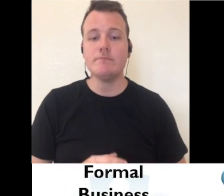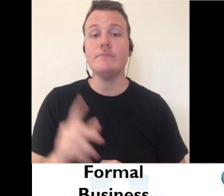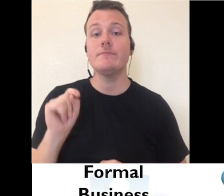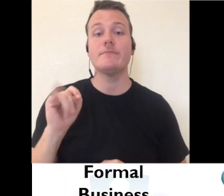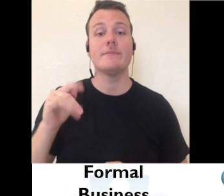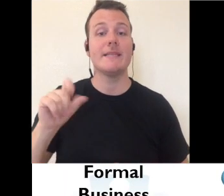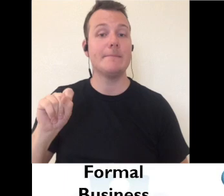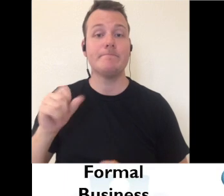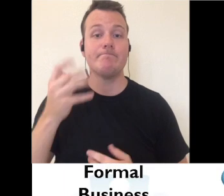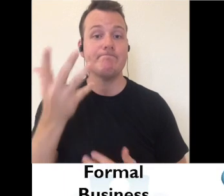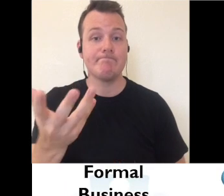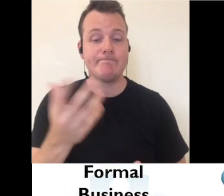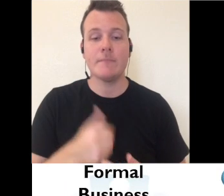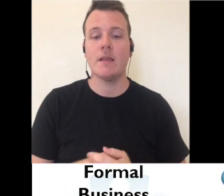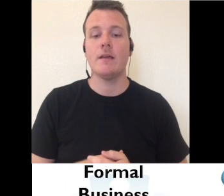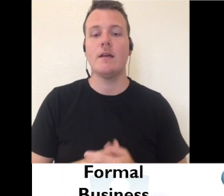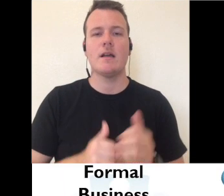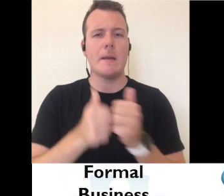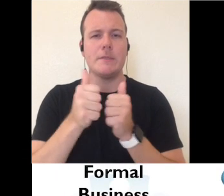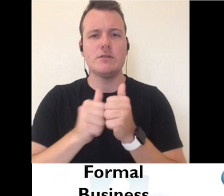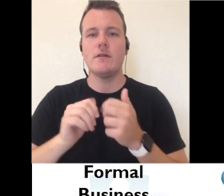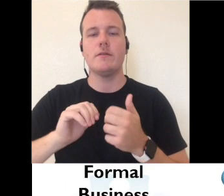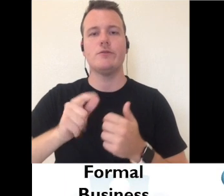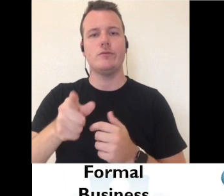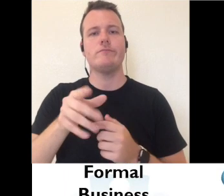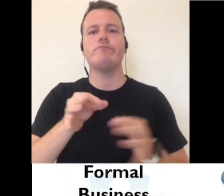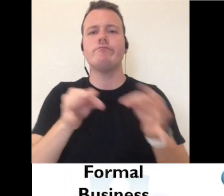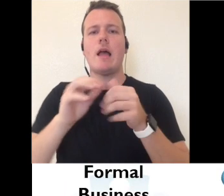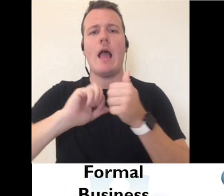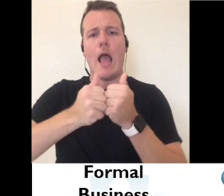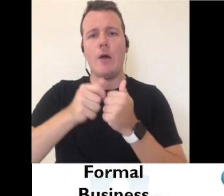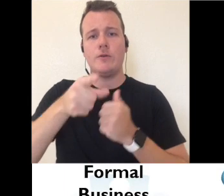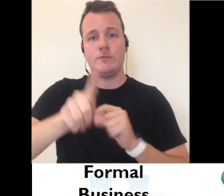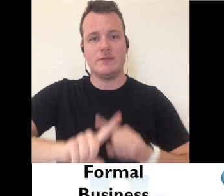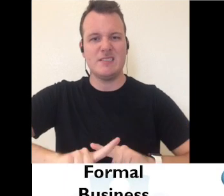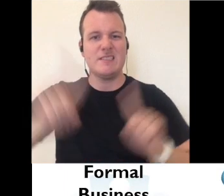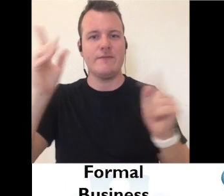different from them. Establish who the competition is, how you propose to do